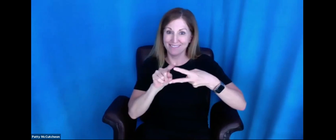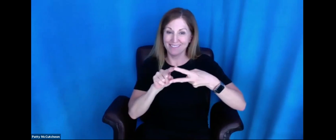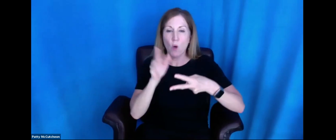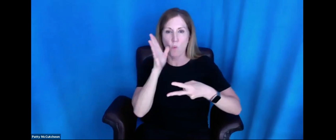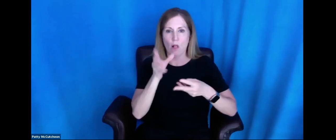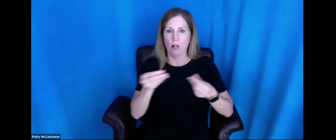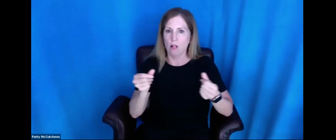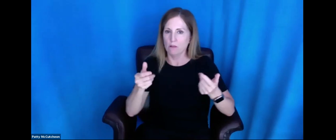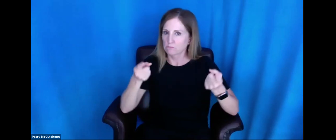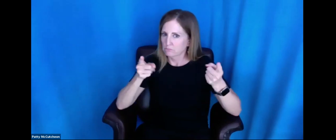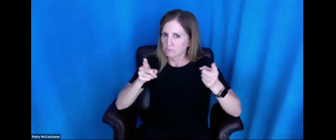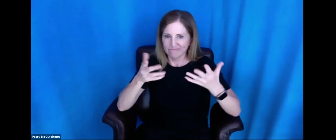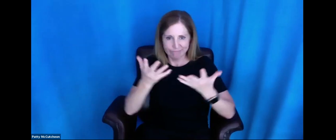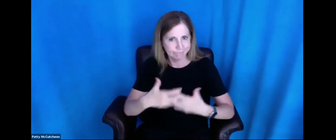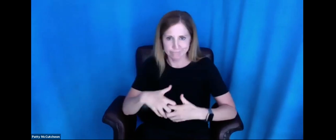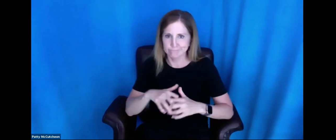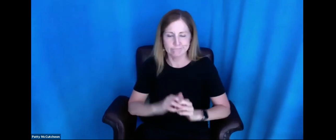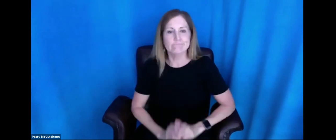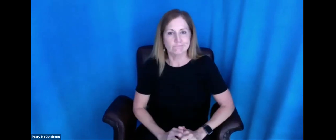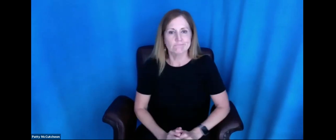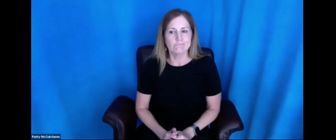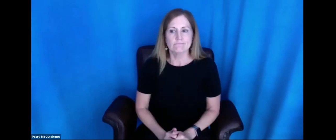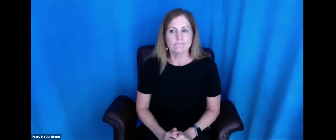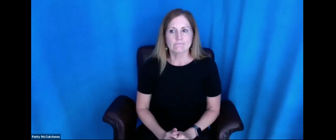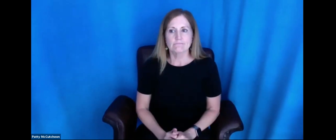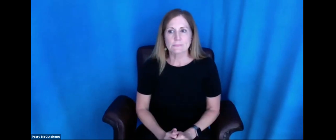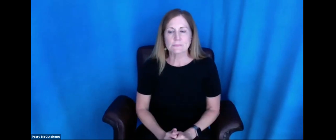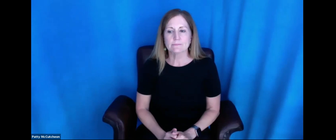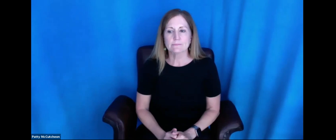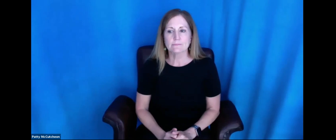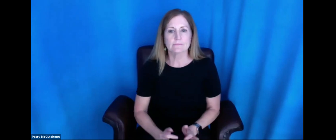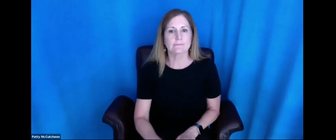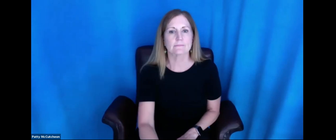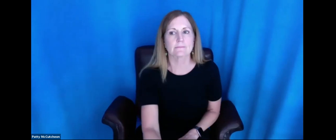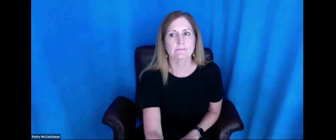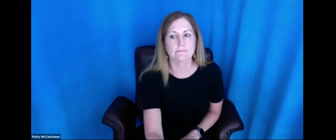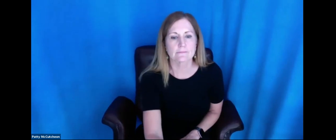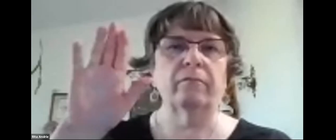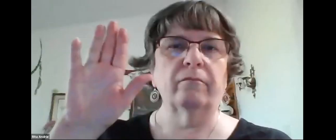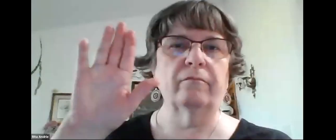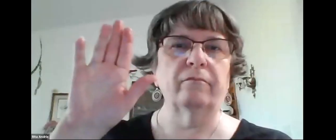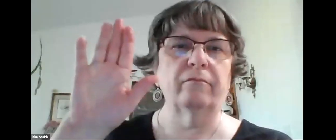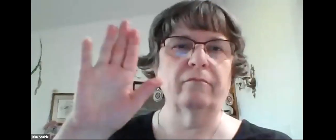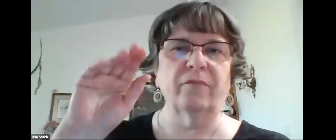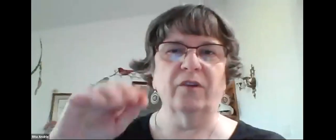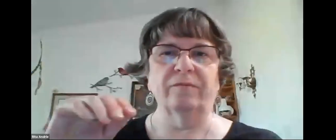For sure.